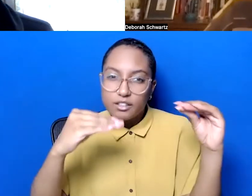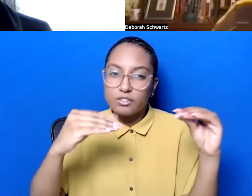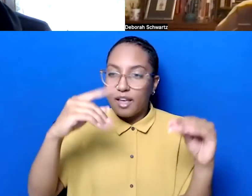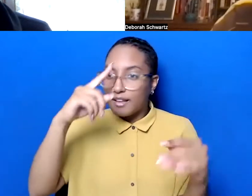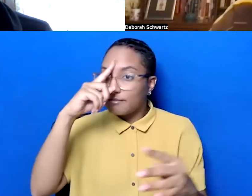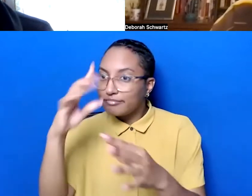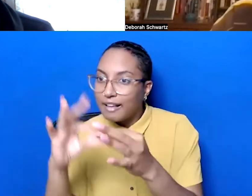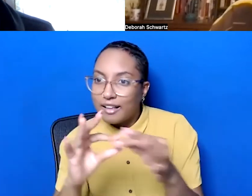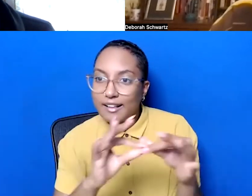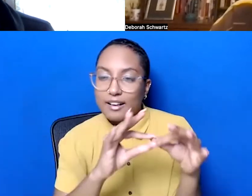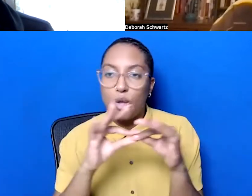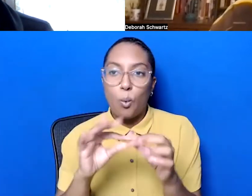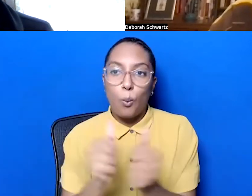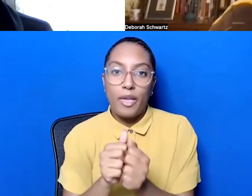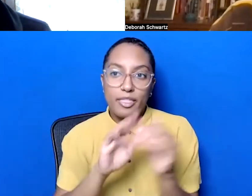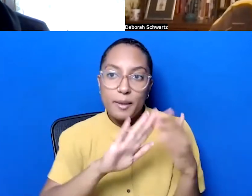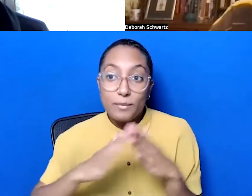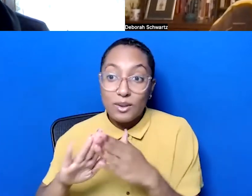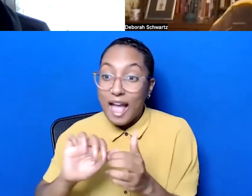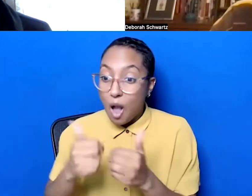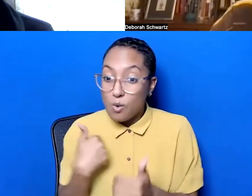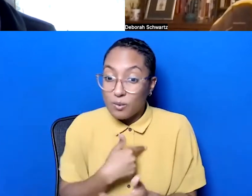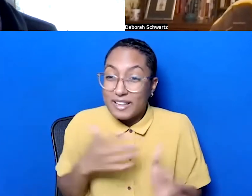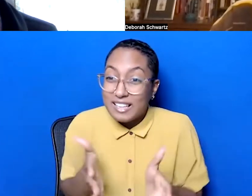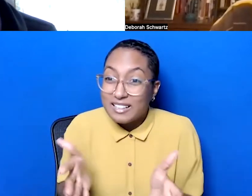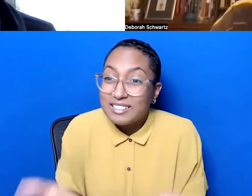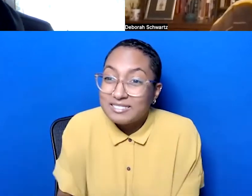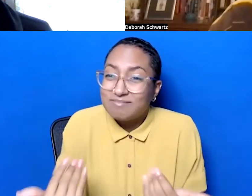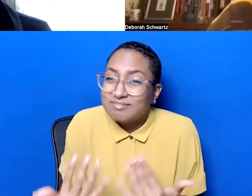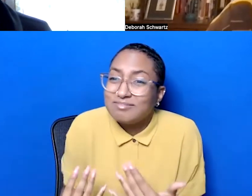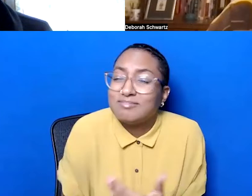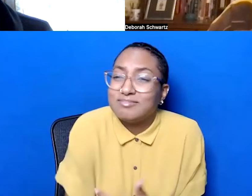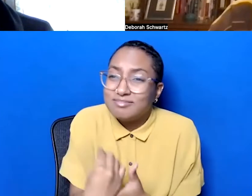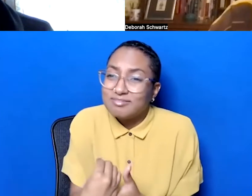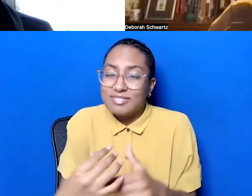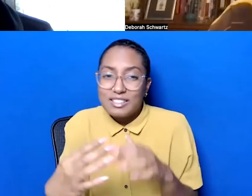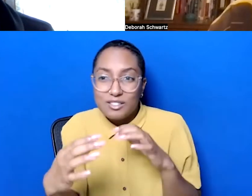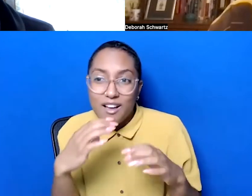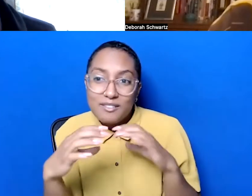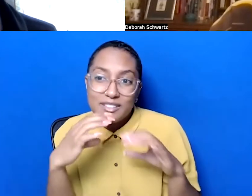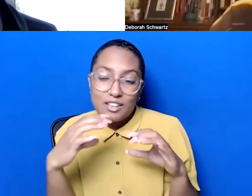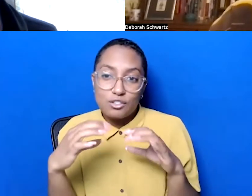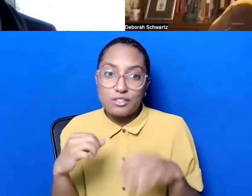the community in those conversations, not just talking at them, but getting them to engage with us.